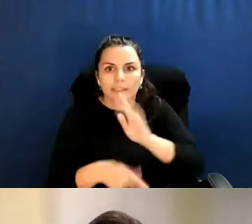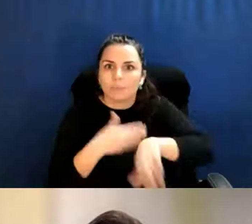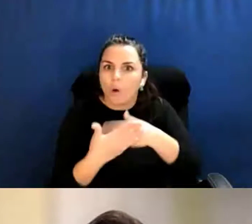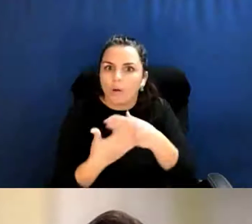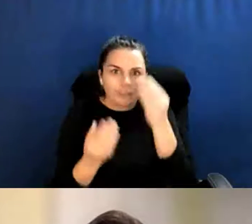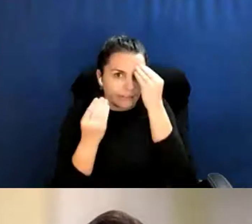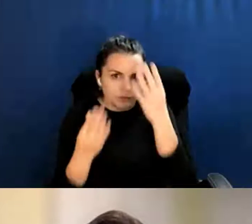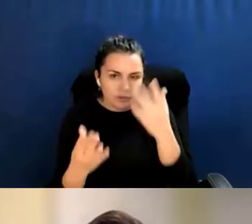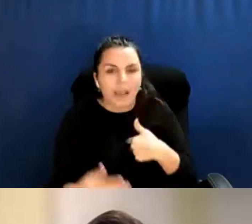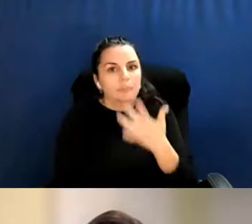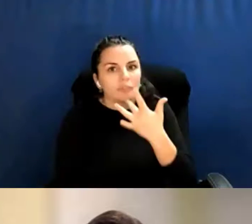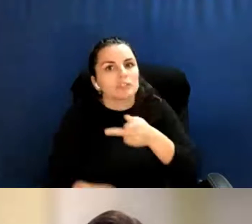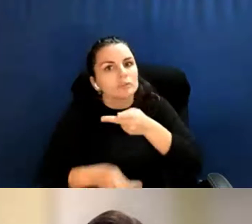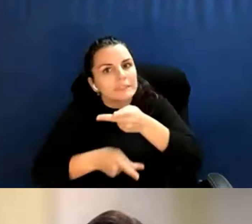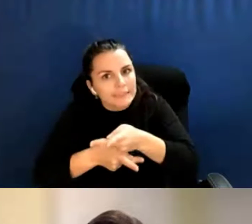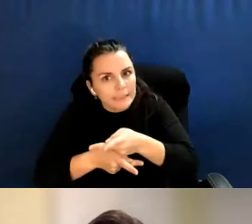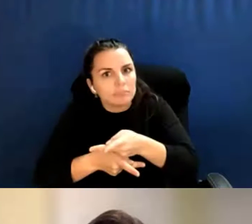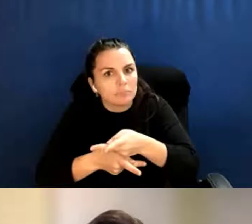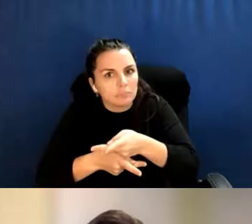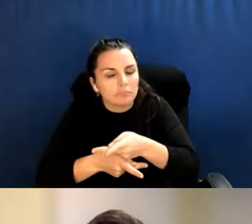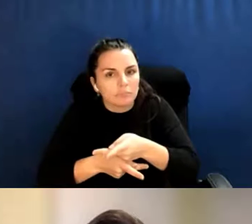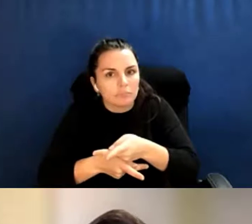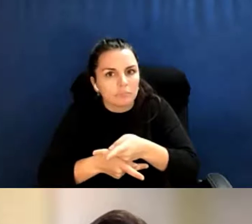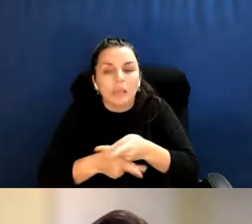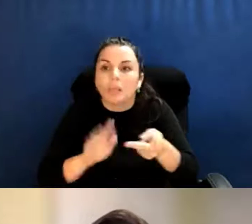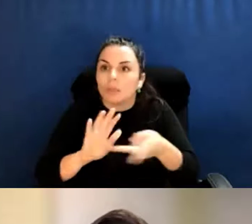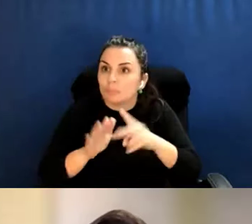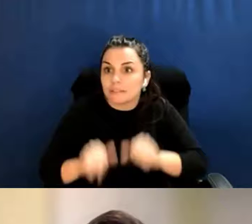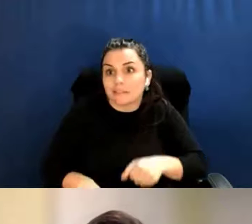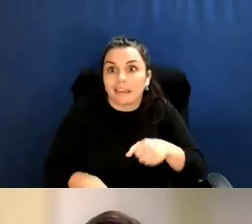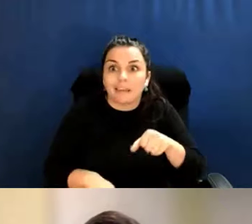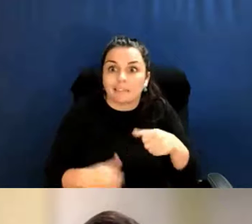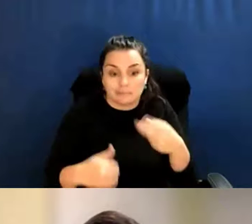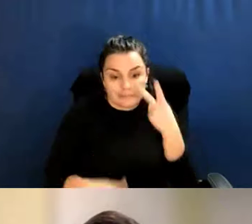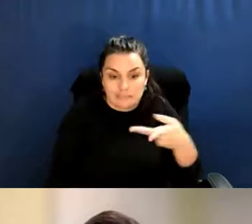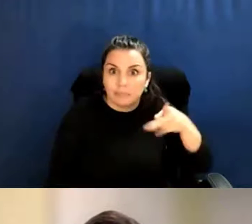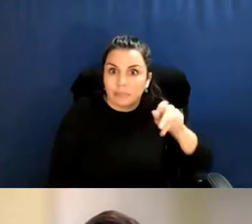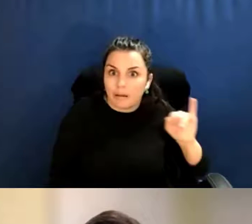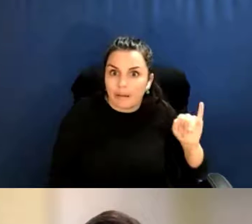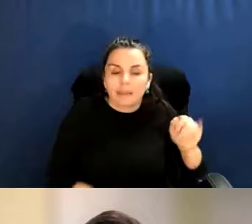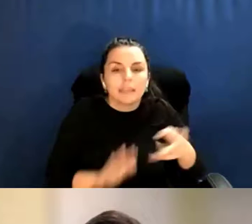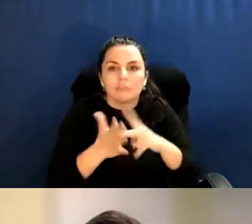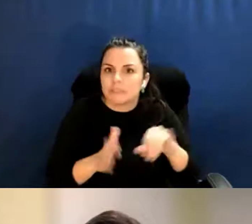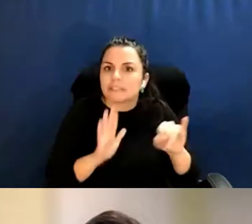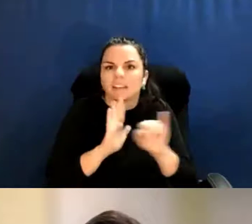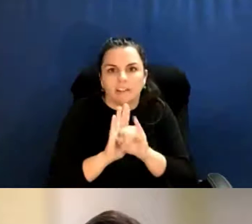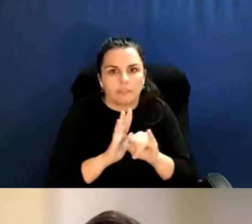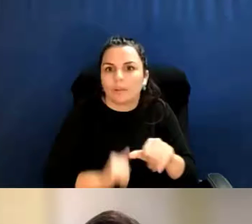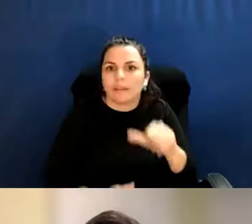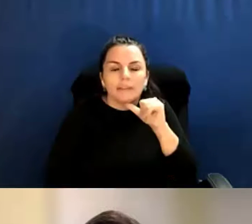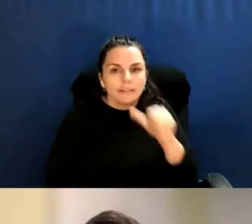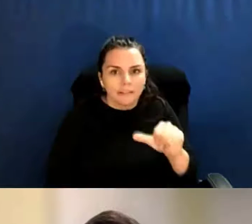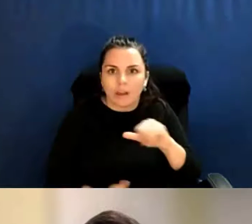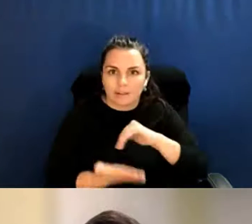So it's identifiable, it's nonexempt human subjects research. But then you're working with many different institutions,